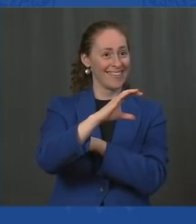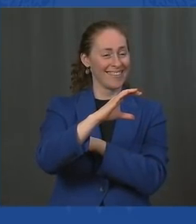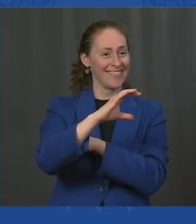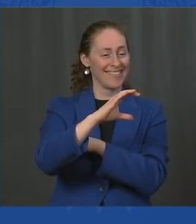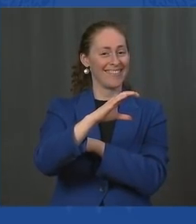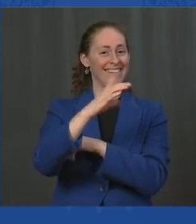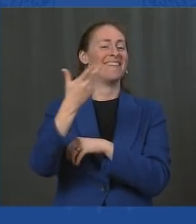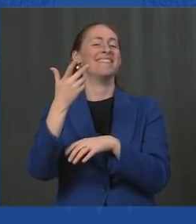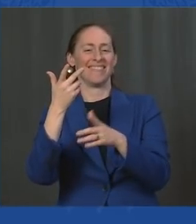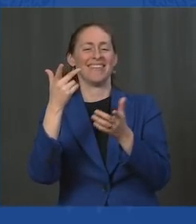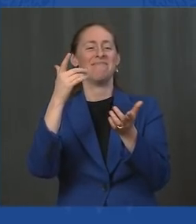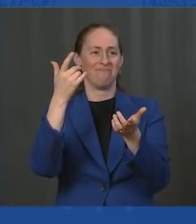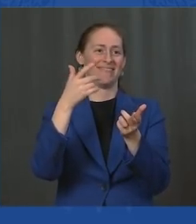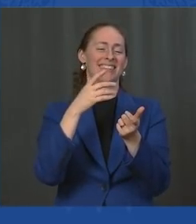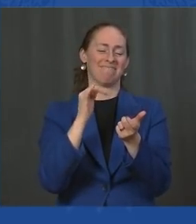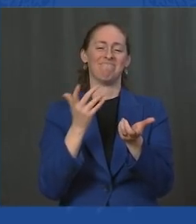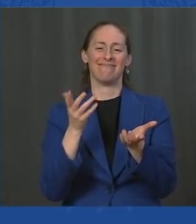There's help you can qualify for right away.